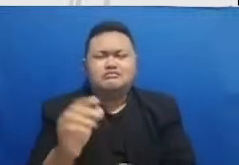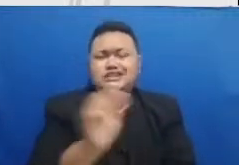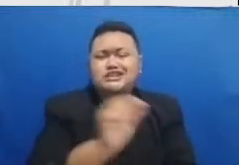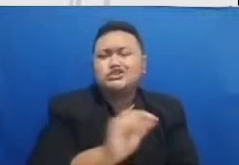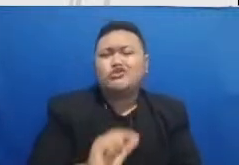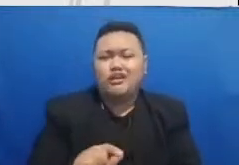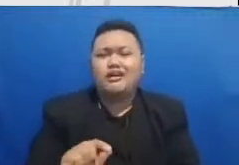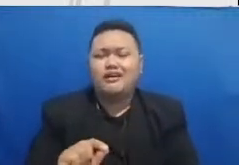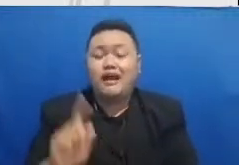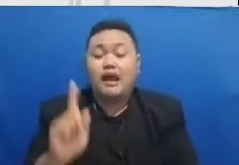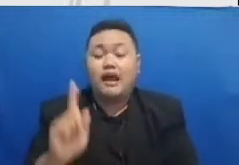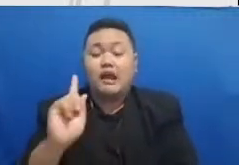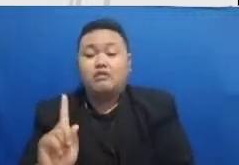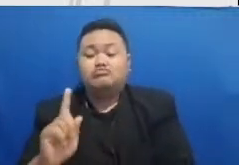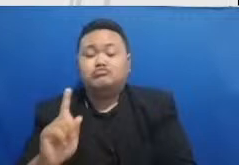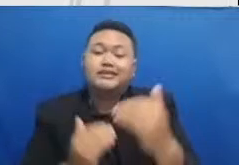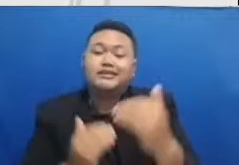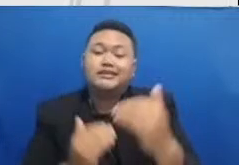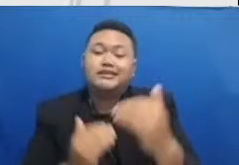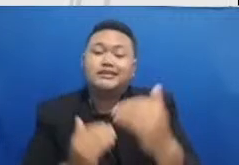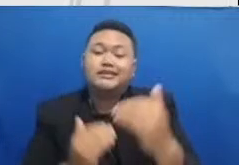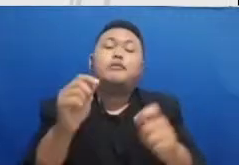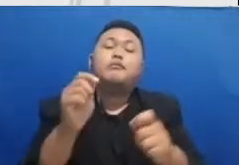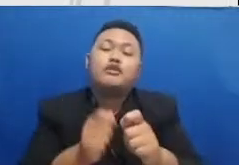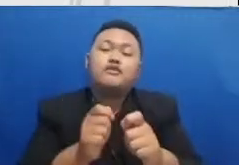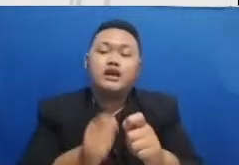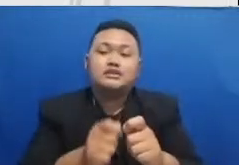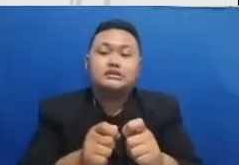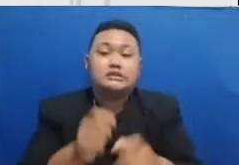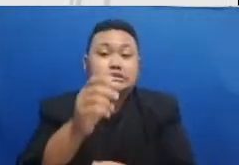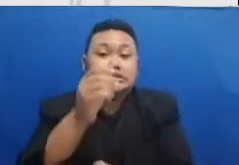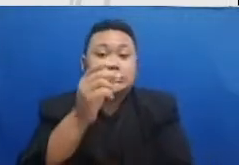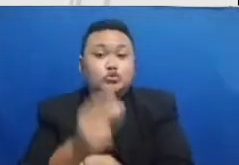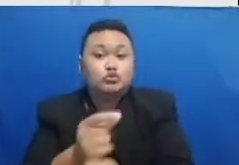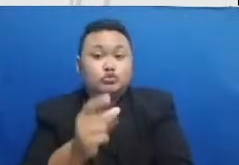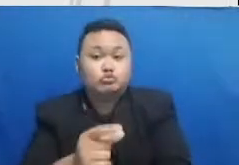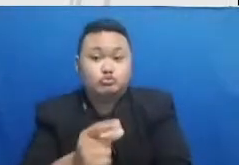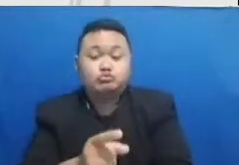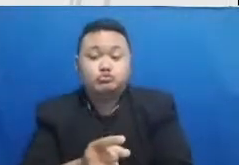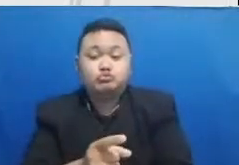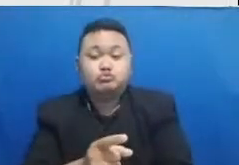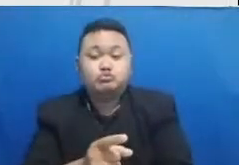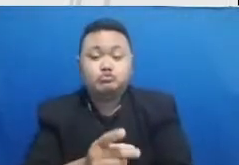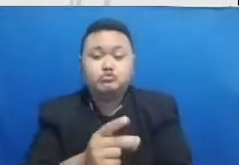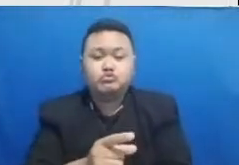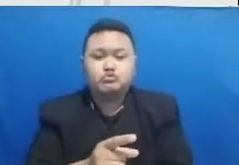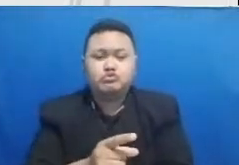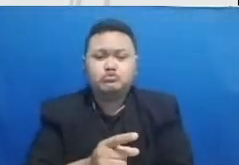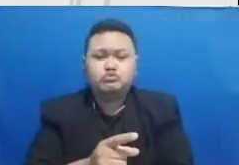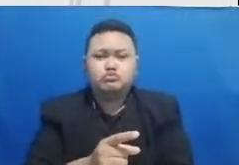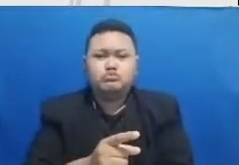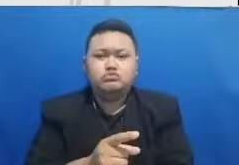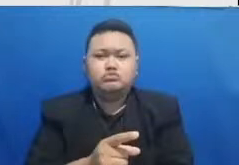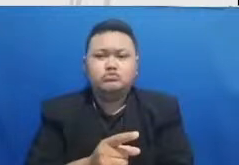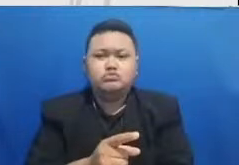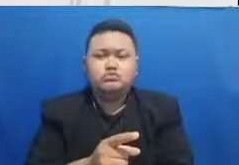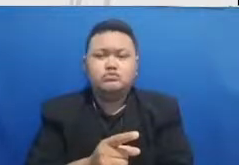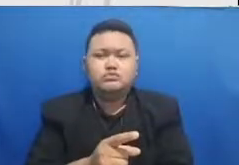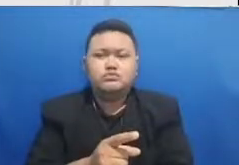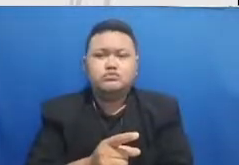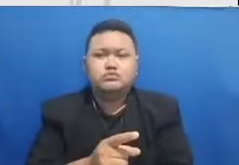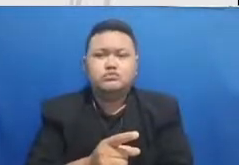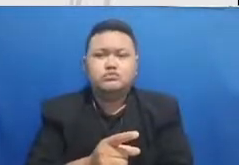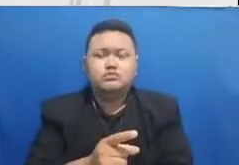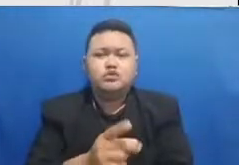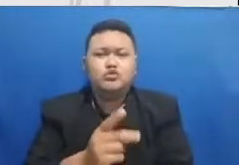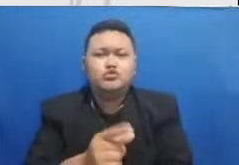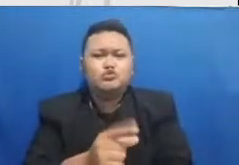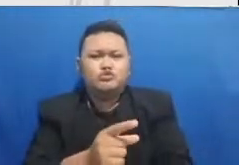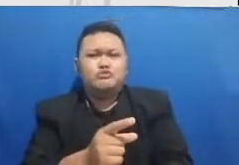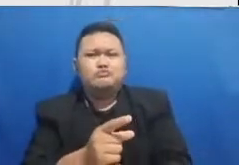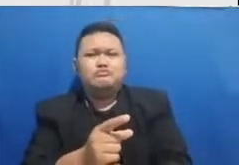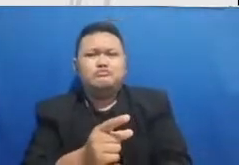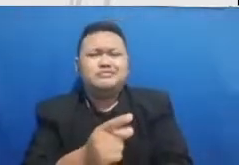level of modification, the teachers are already as a team at the modification level, so it is very